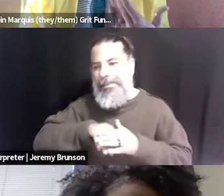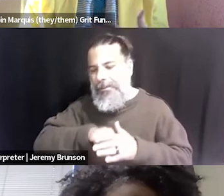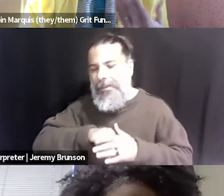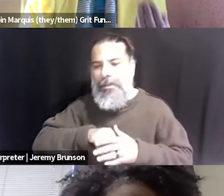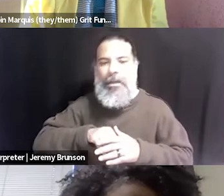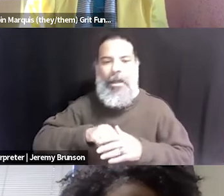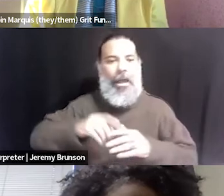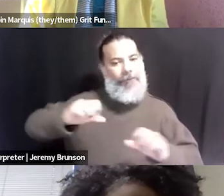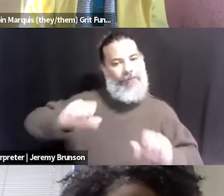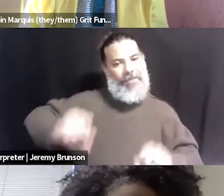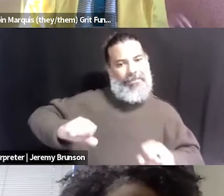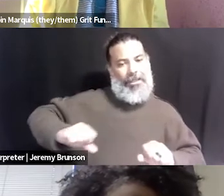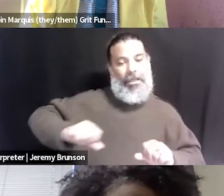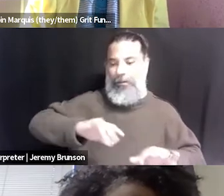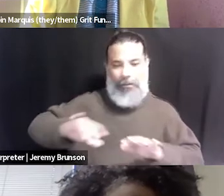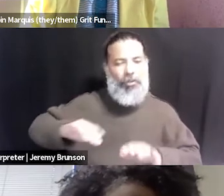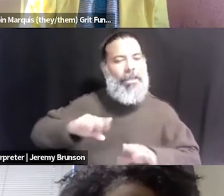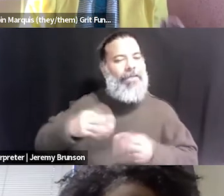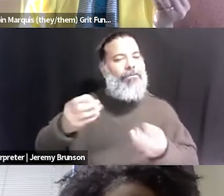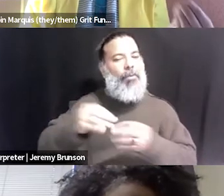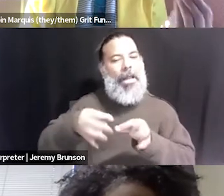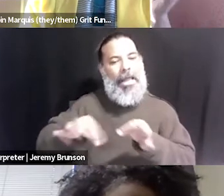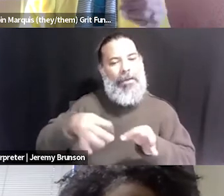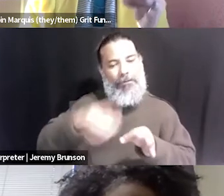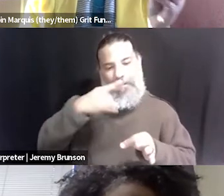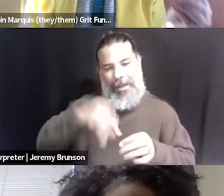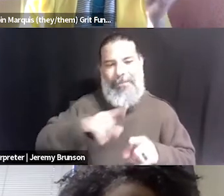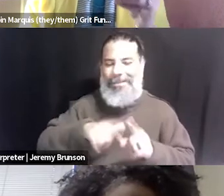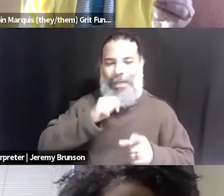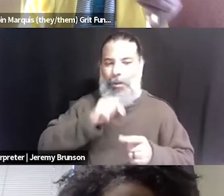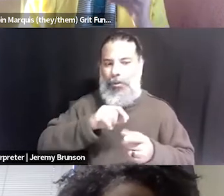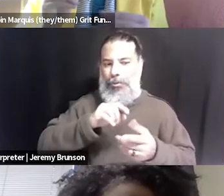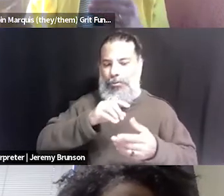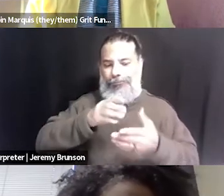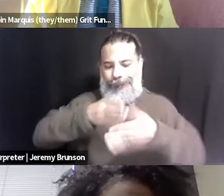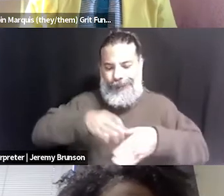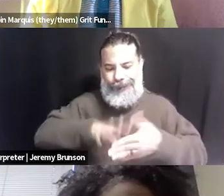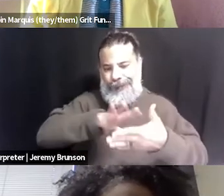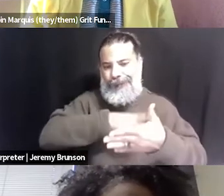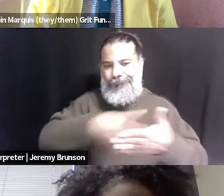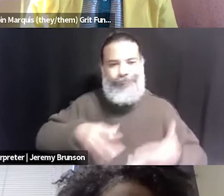It gives more language to that but it is not going to break it down into a rubric.